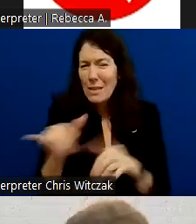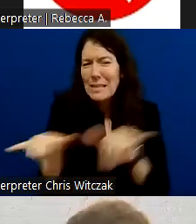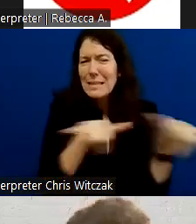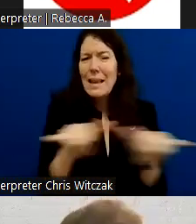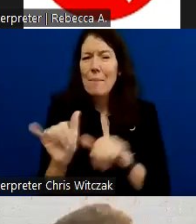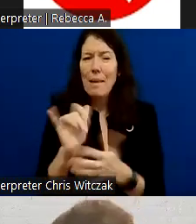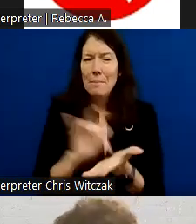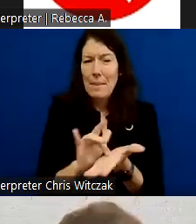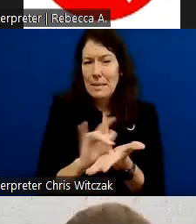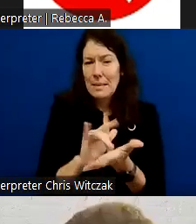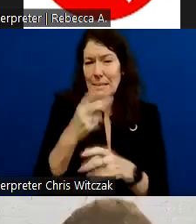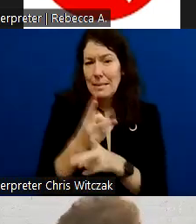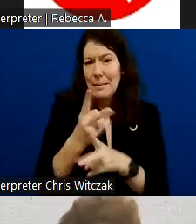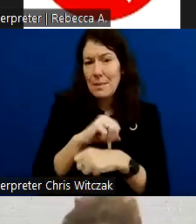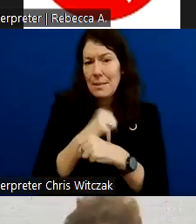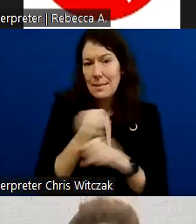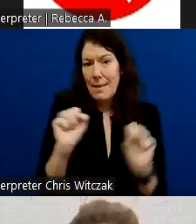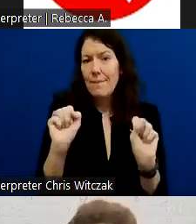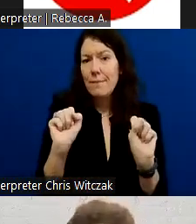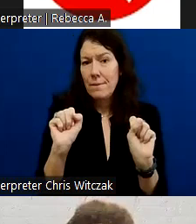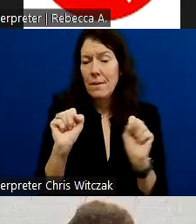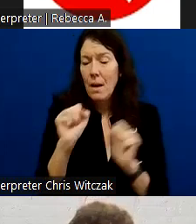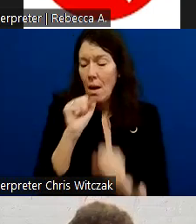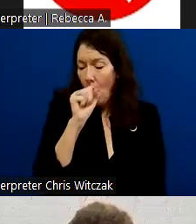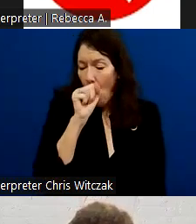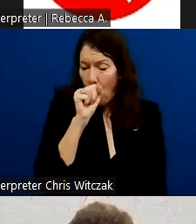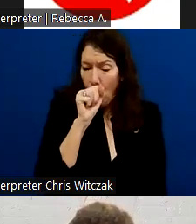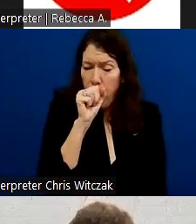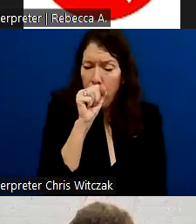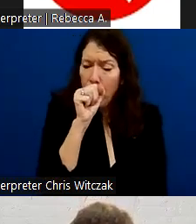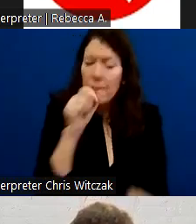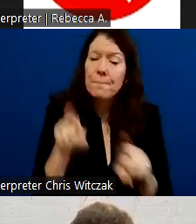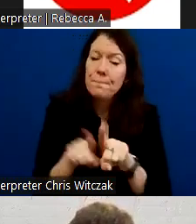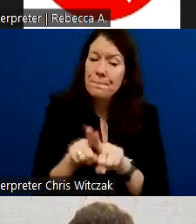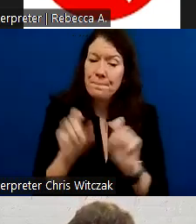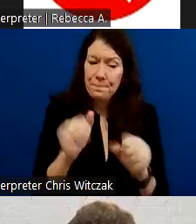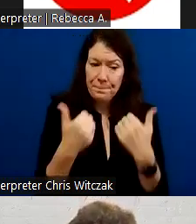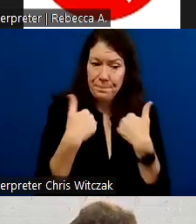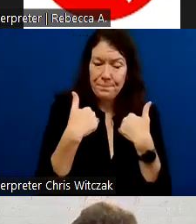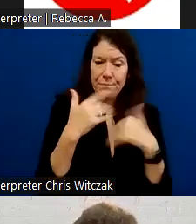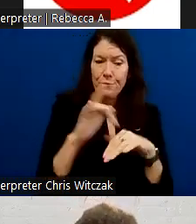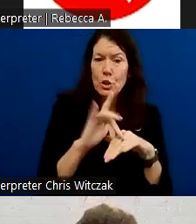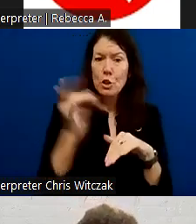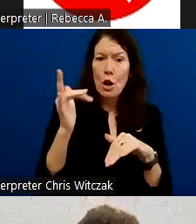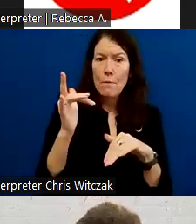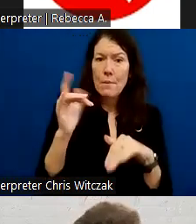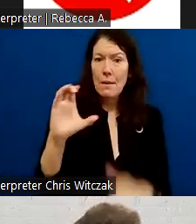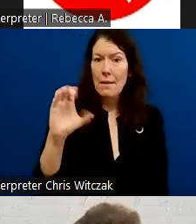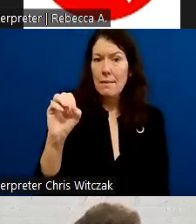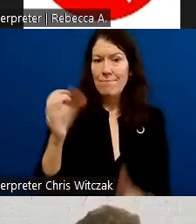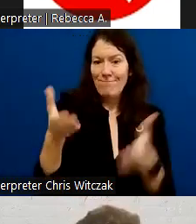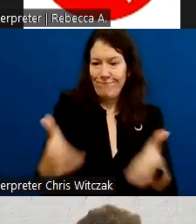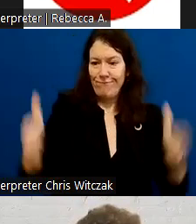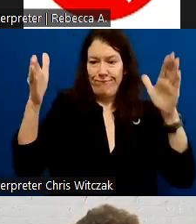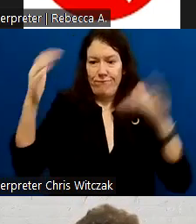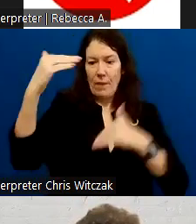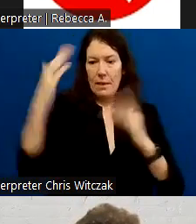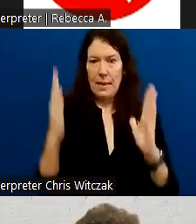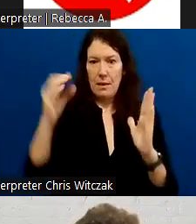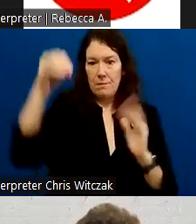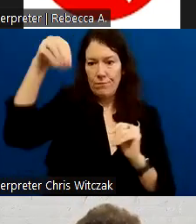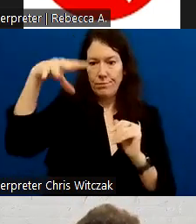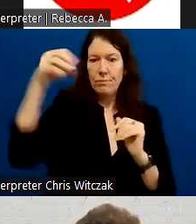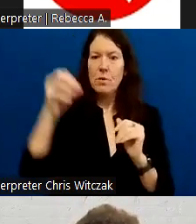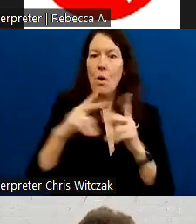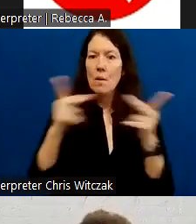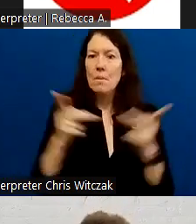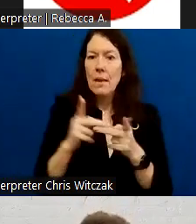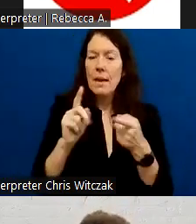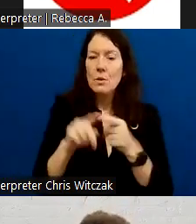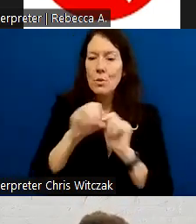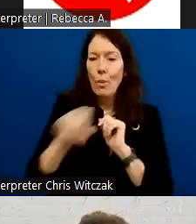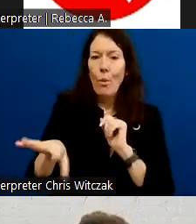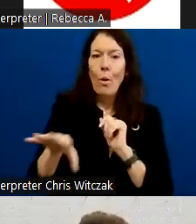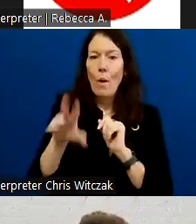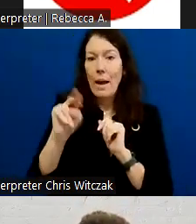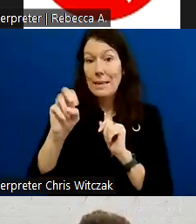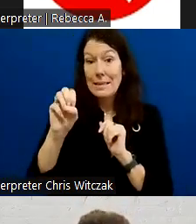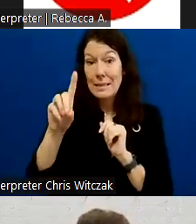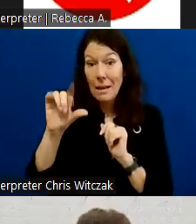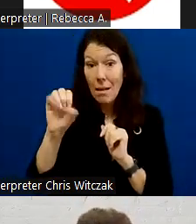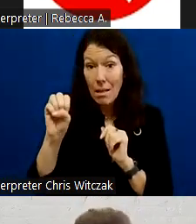That is one solution you can also have Sharps Containers or um disposal areas um outside